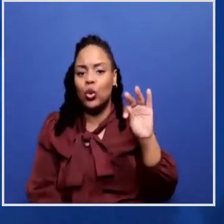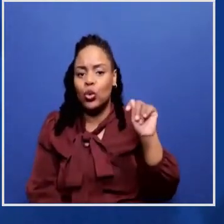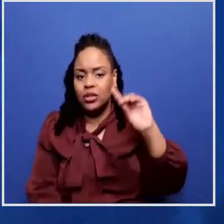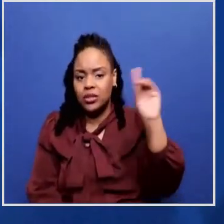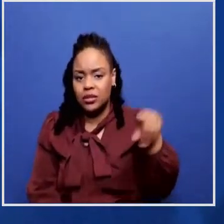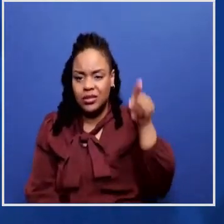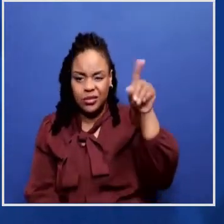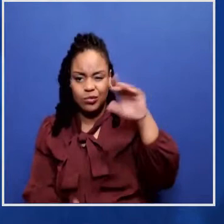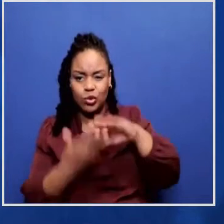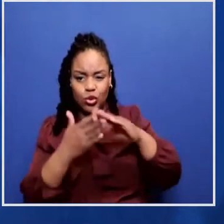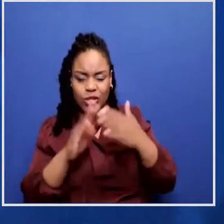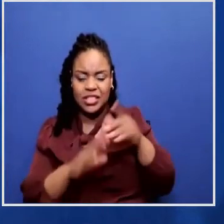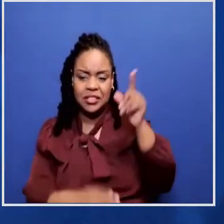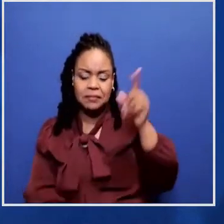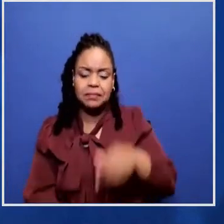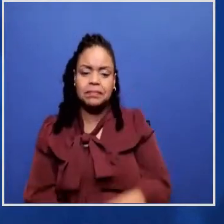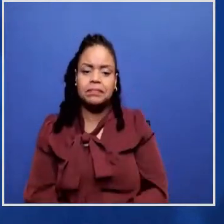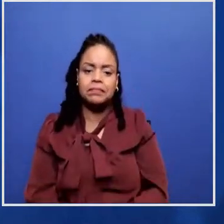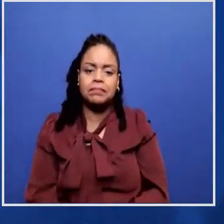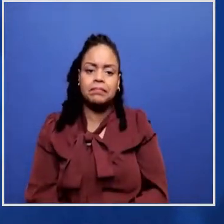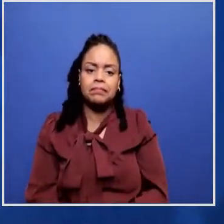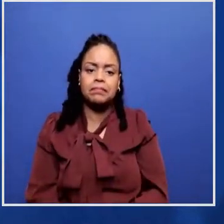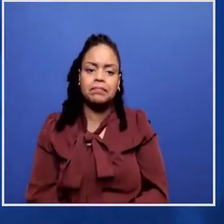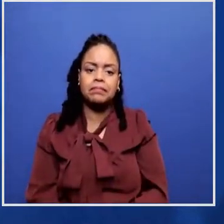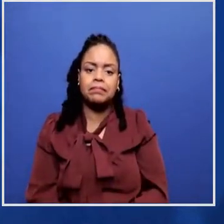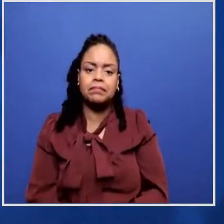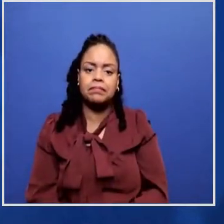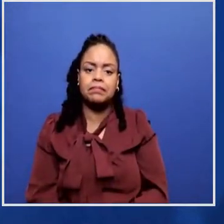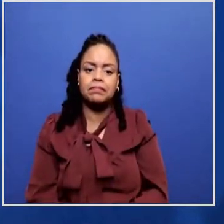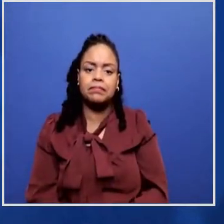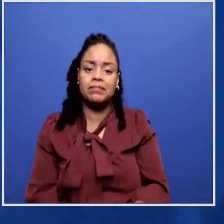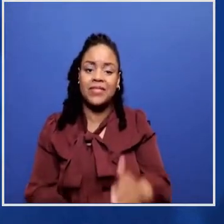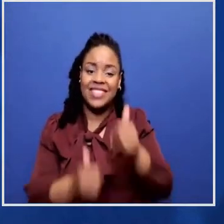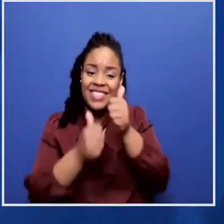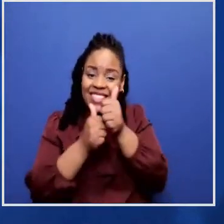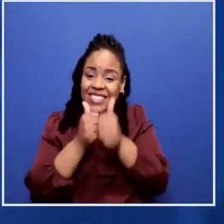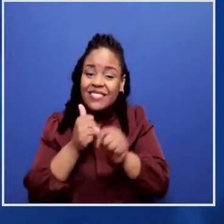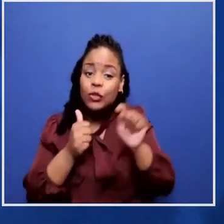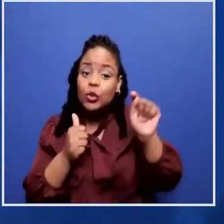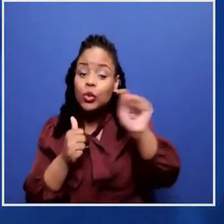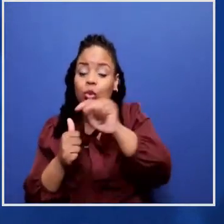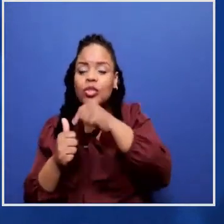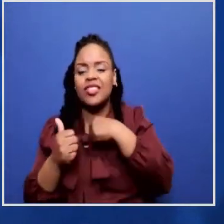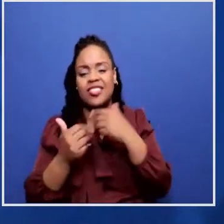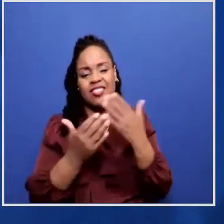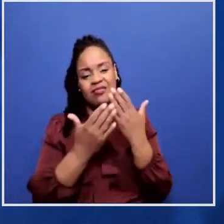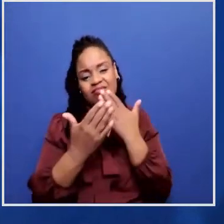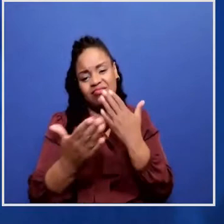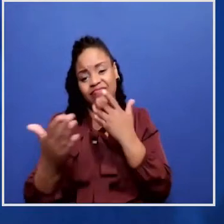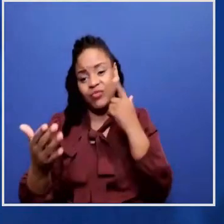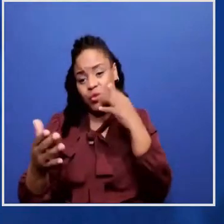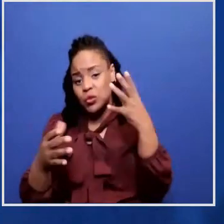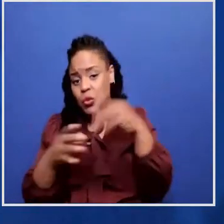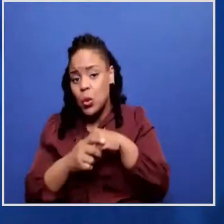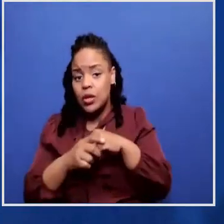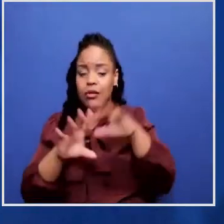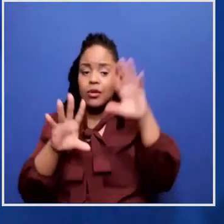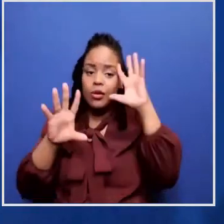CAN BE DONE IN THE TROY COMMUNITY AND BEYOND. THAT IS WHY I AM SO GRATEFUL